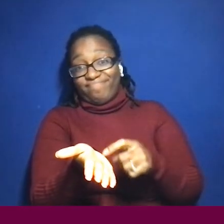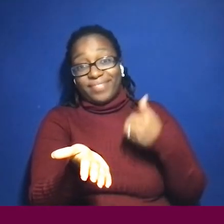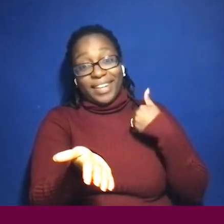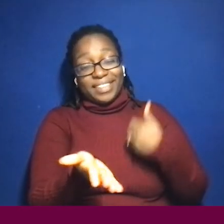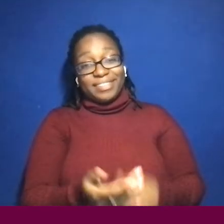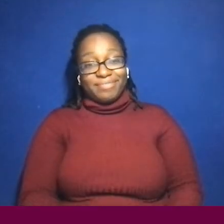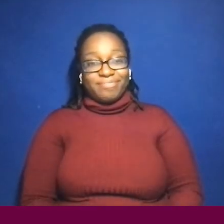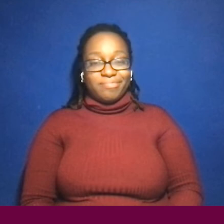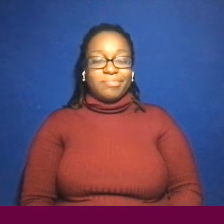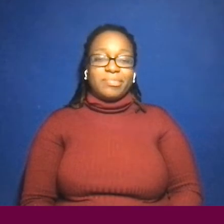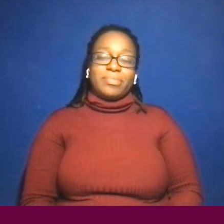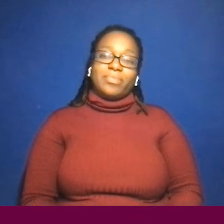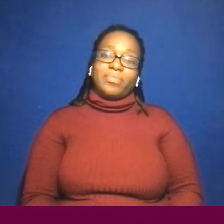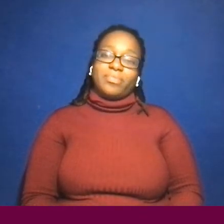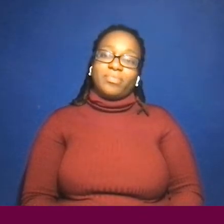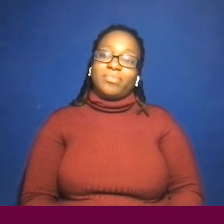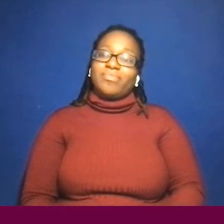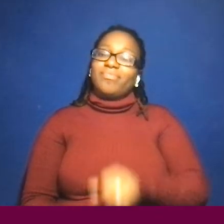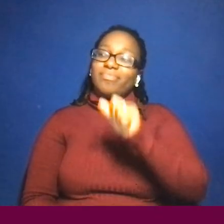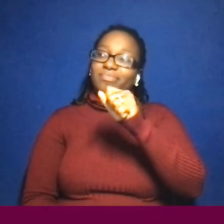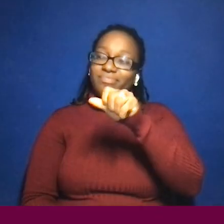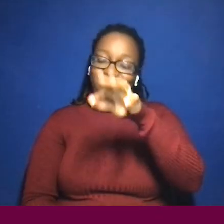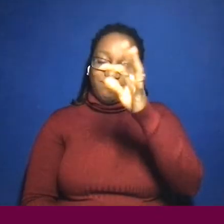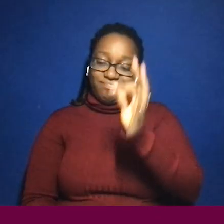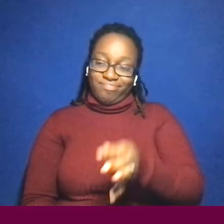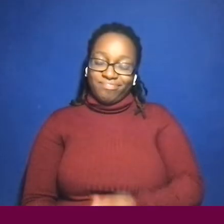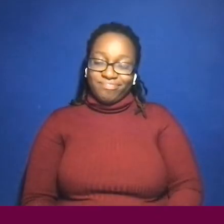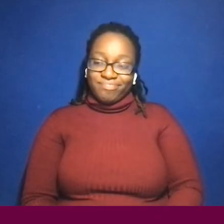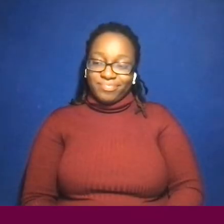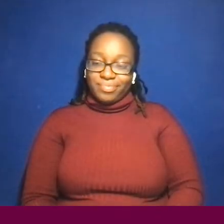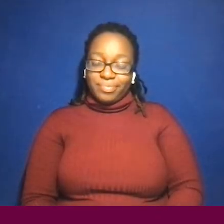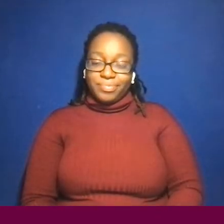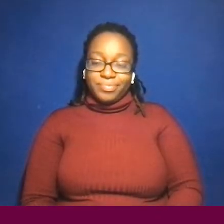Marcie Roth: Yeah, exactly. And at the same time,